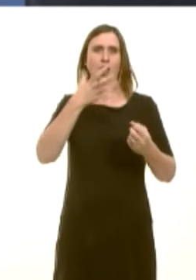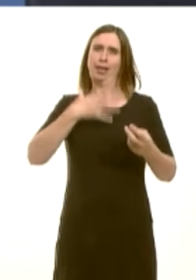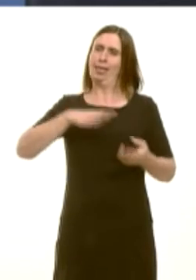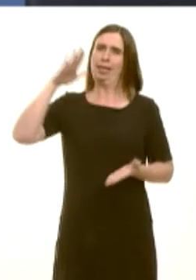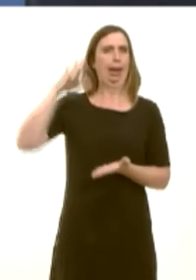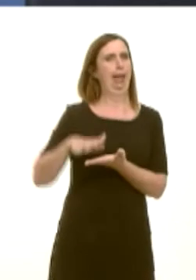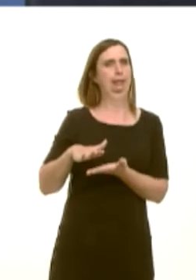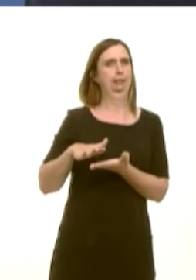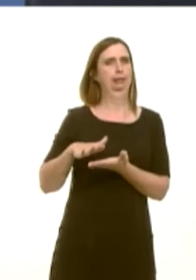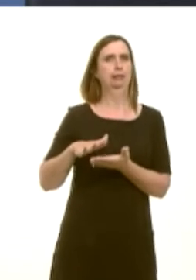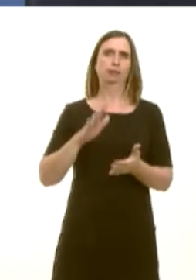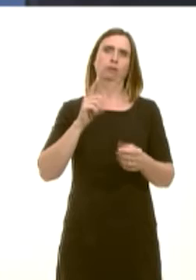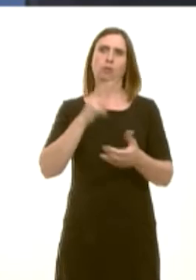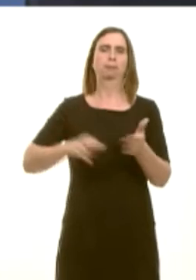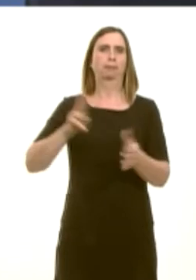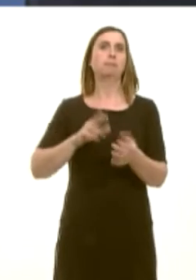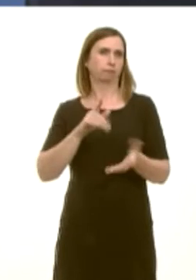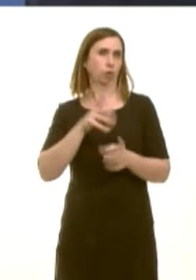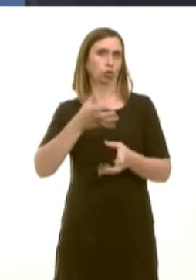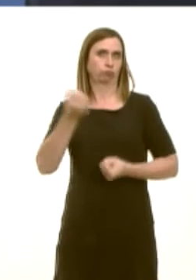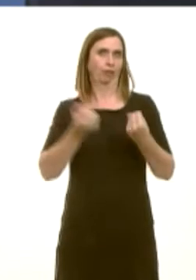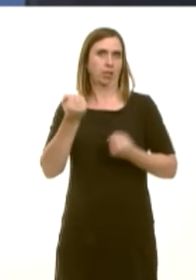Scotland. What is your view? Carwyn Jones: I agree with that. I think the